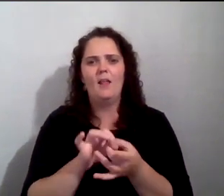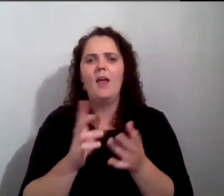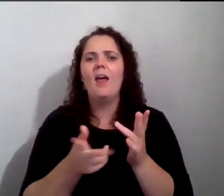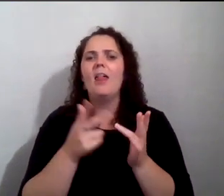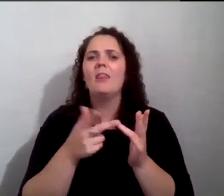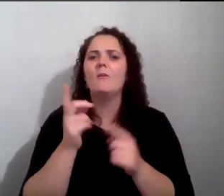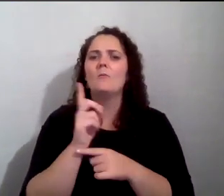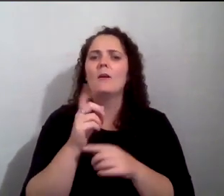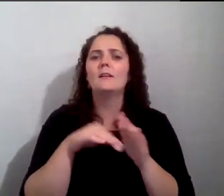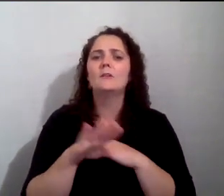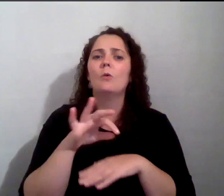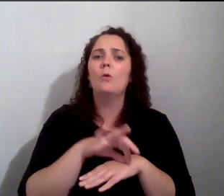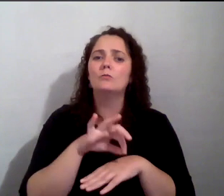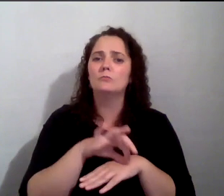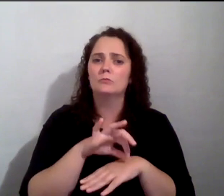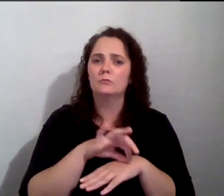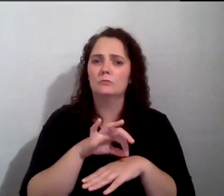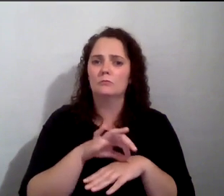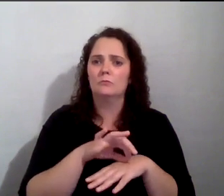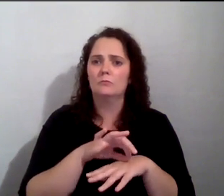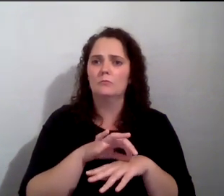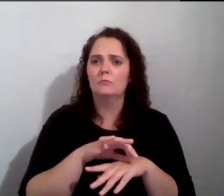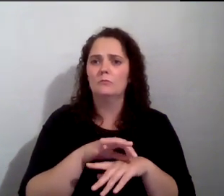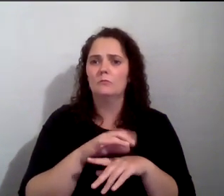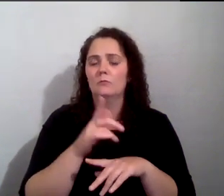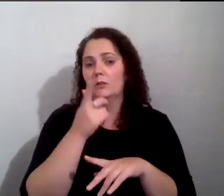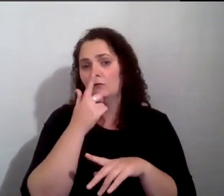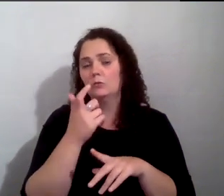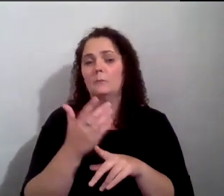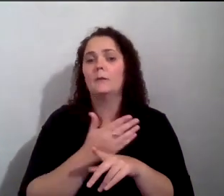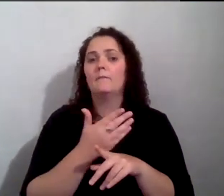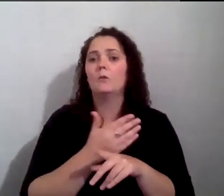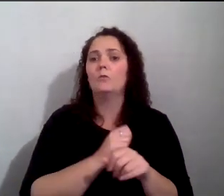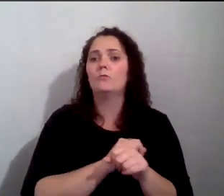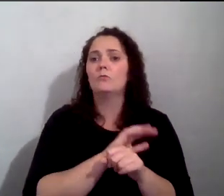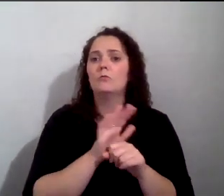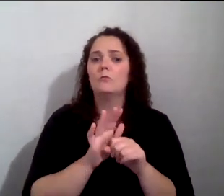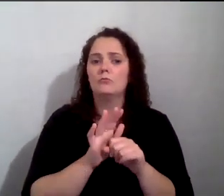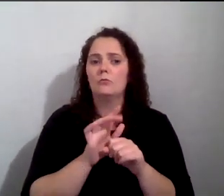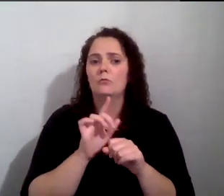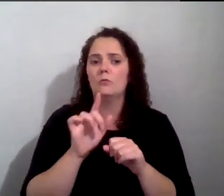which was the hospital. So earlier this year, fortunately before the